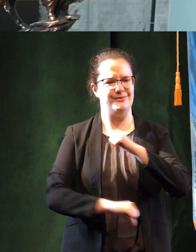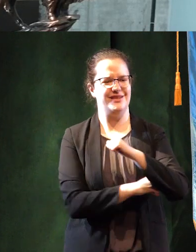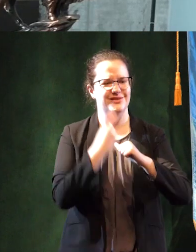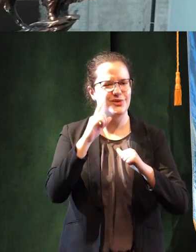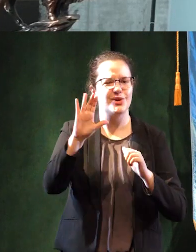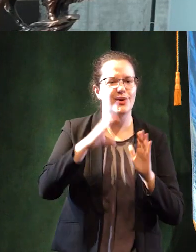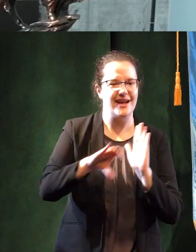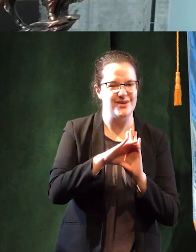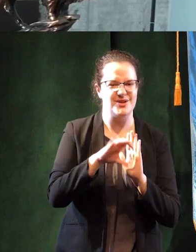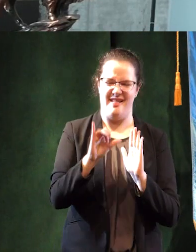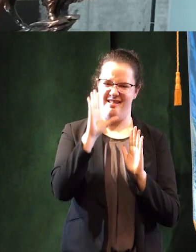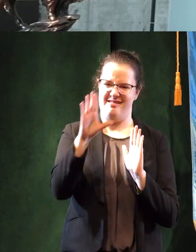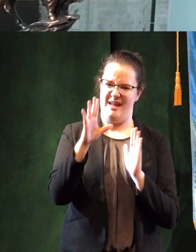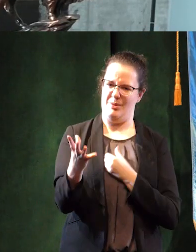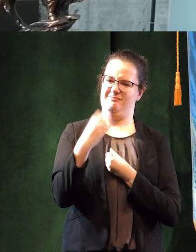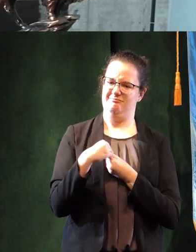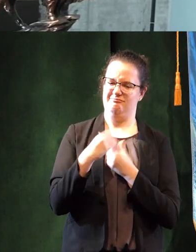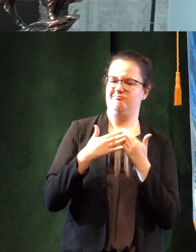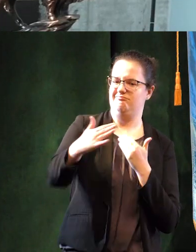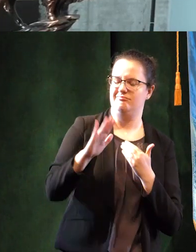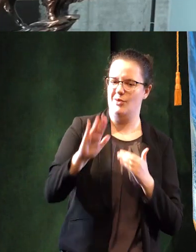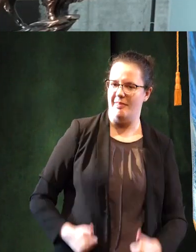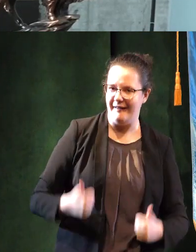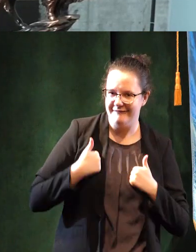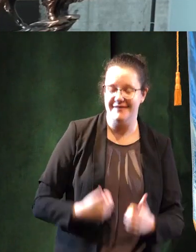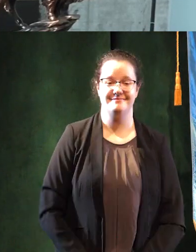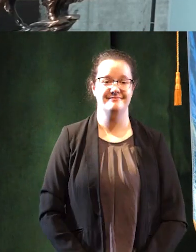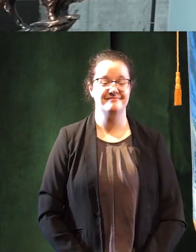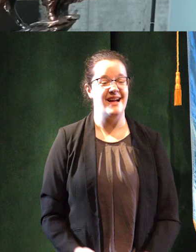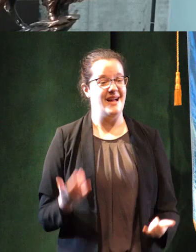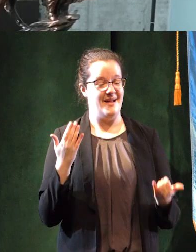character that will serve you for as long as you live it may not feel like it